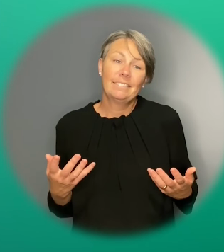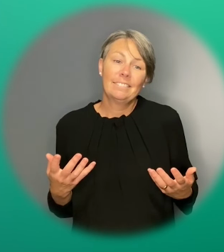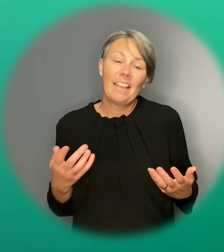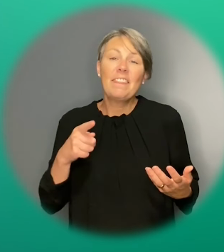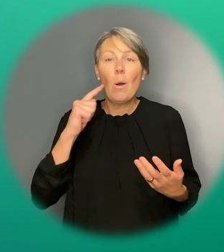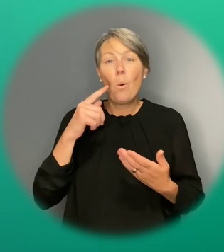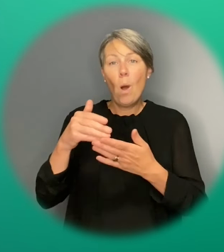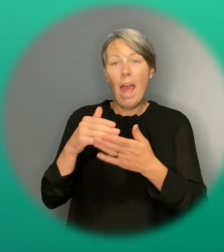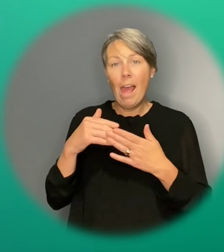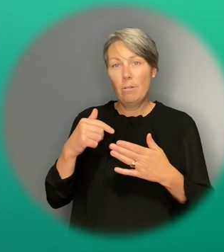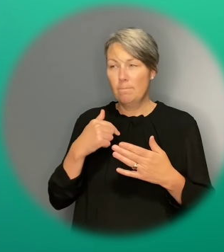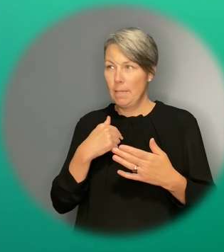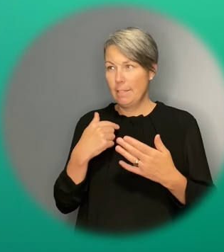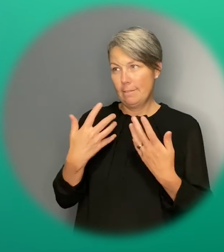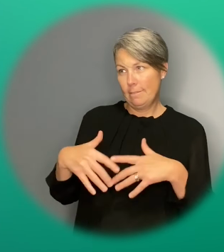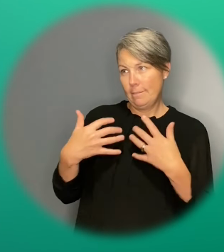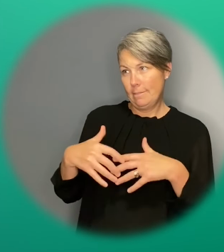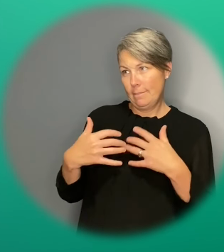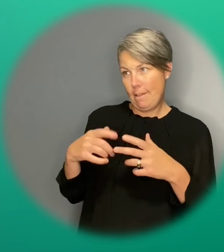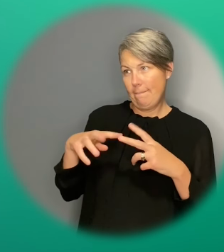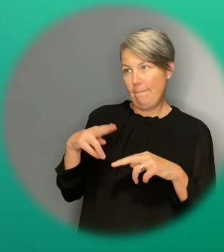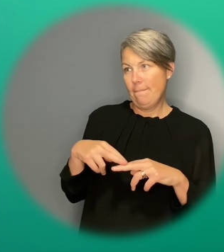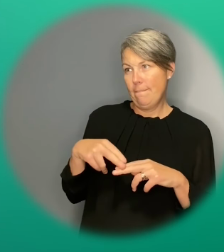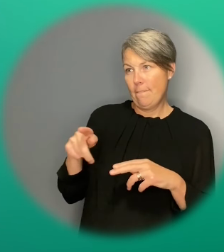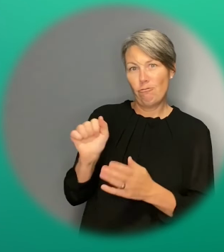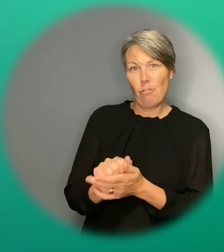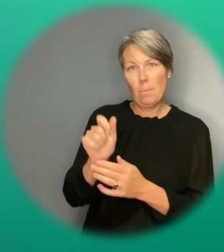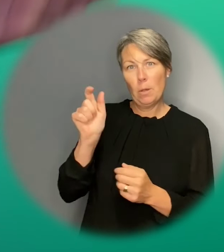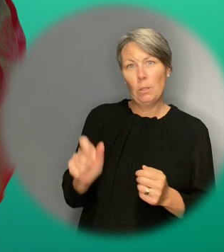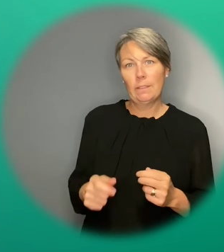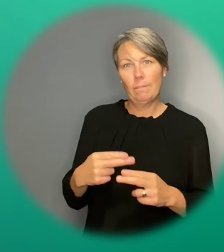are not obligated to do the 101. It's it is not your job as a Disabled person. You